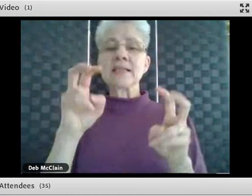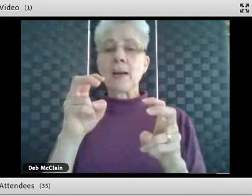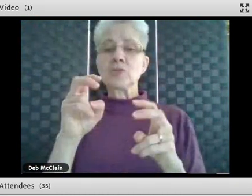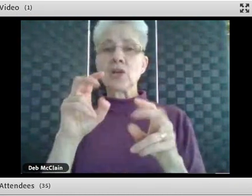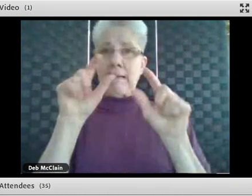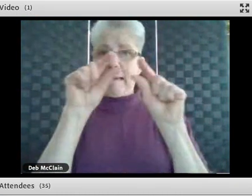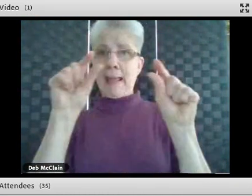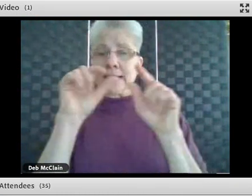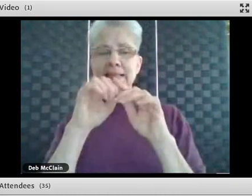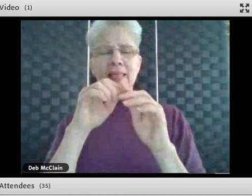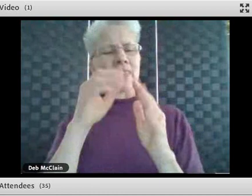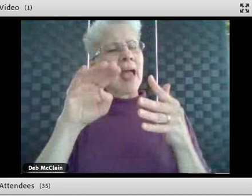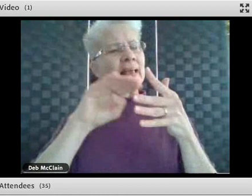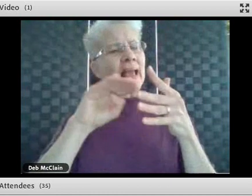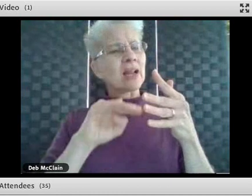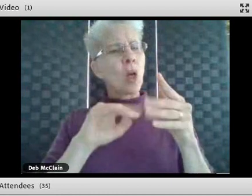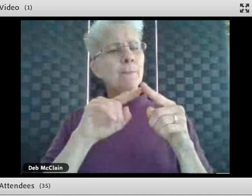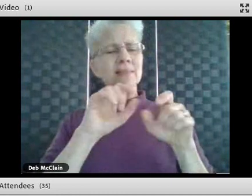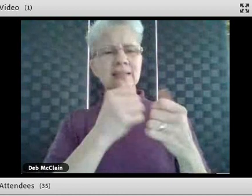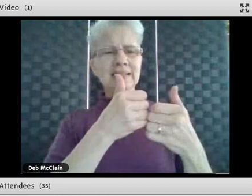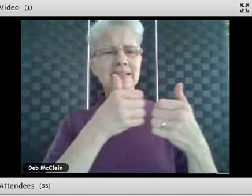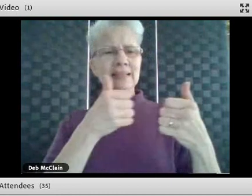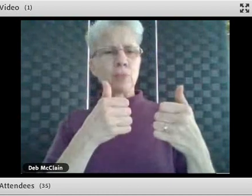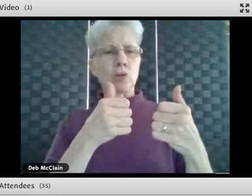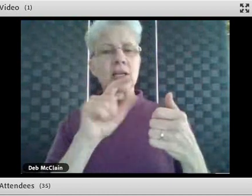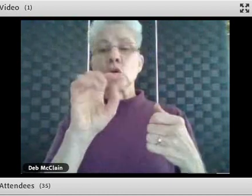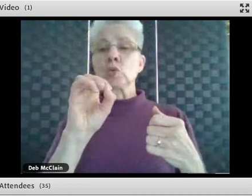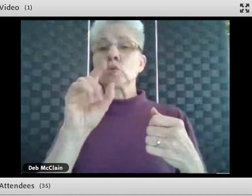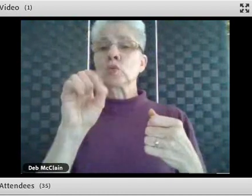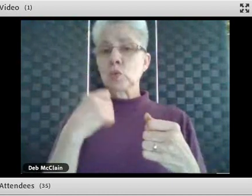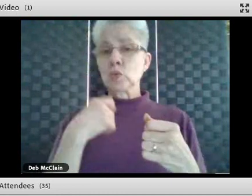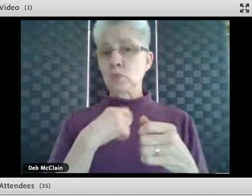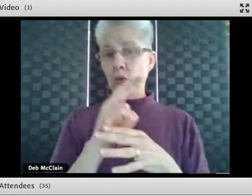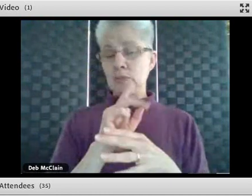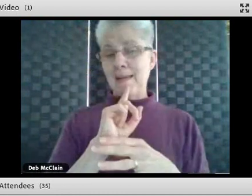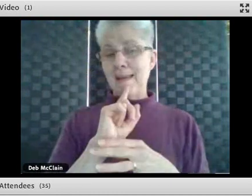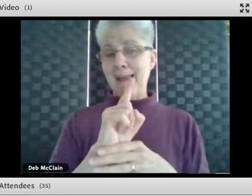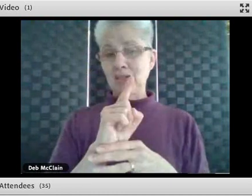but there are separate tools that we use to actually access